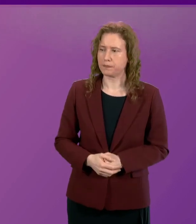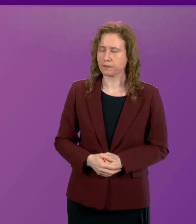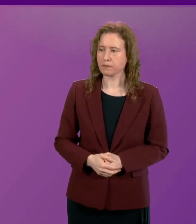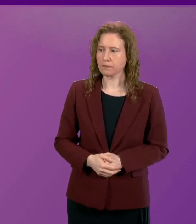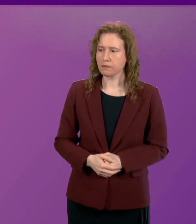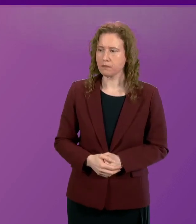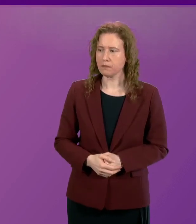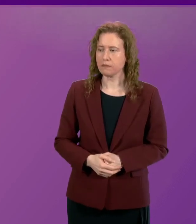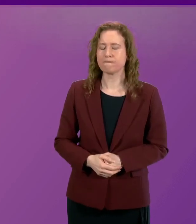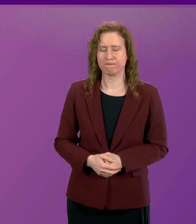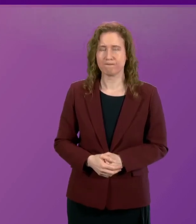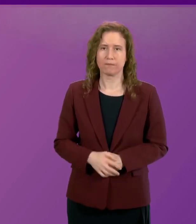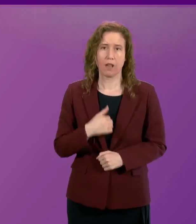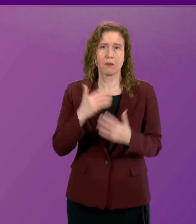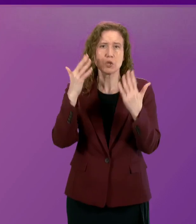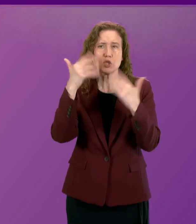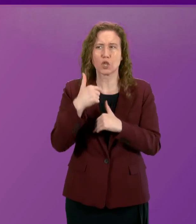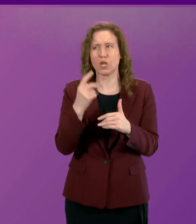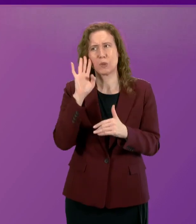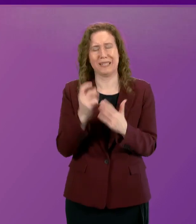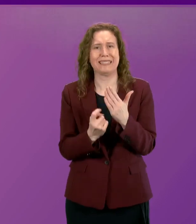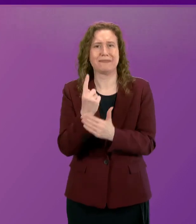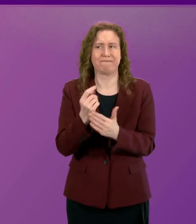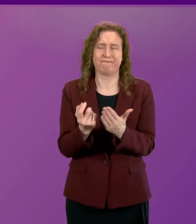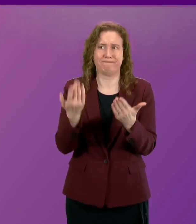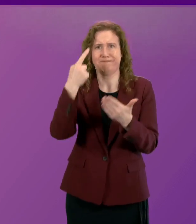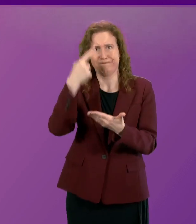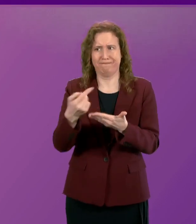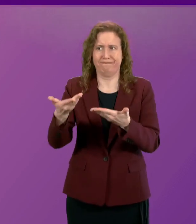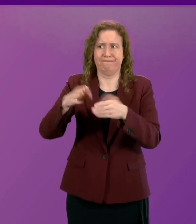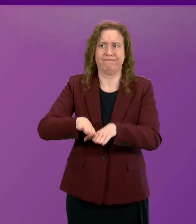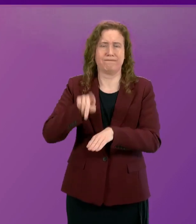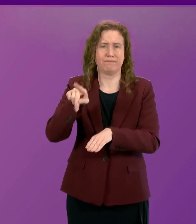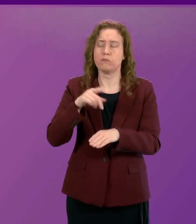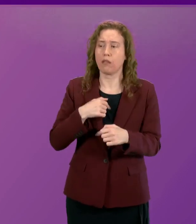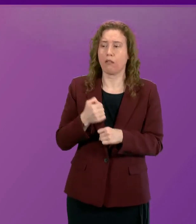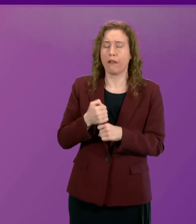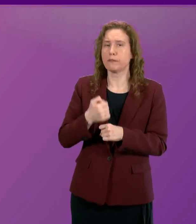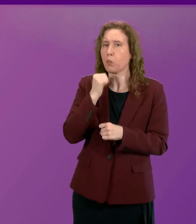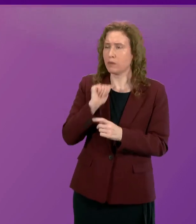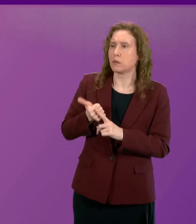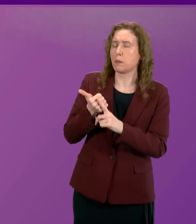I am concerned to hear about that decision. The Government will make support available,